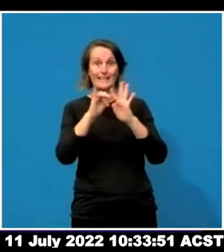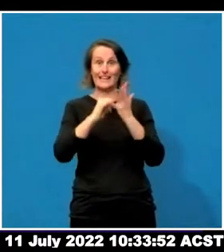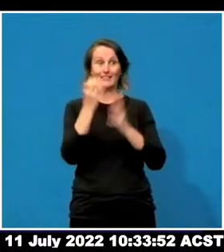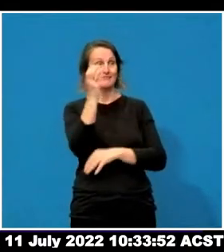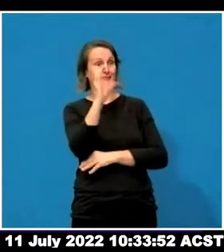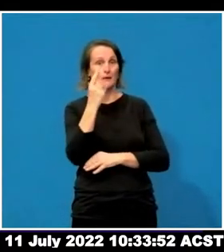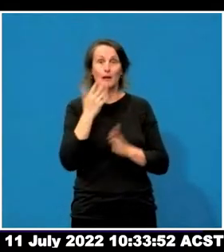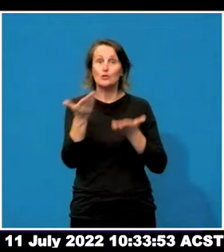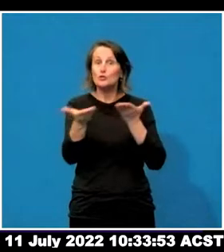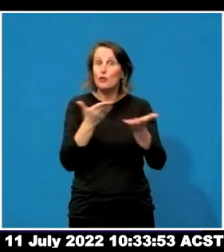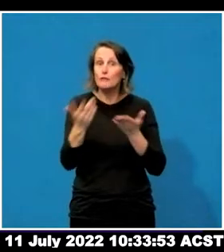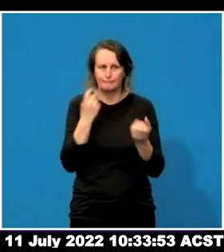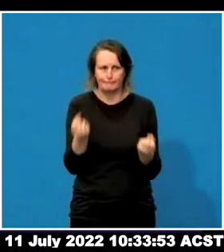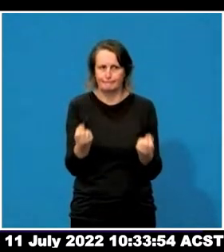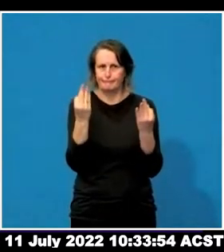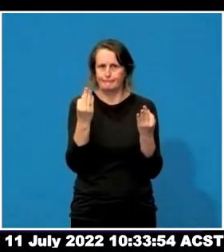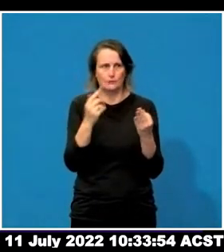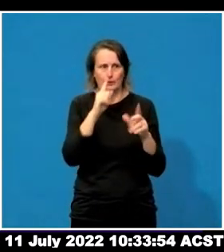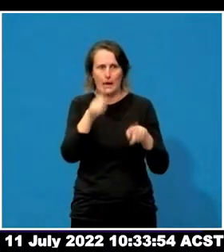the needs and entitlements of NDIS participants.